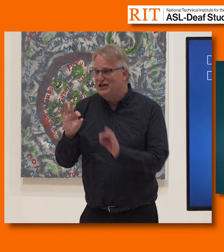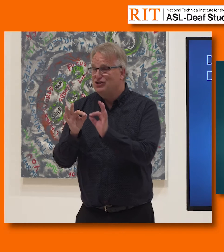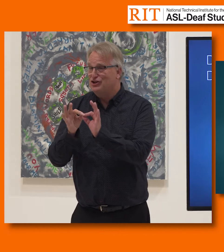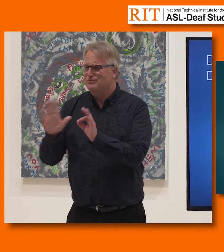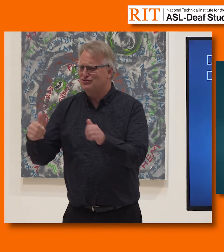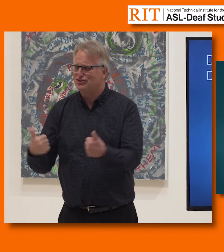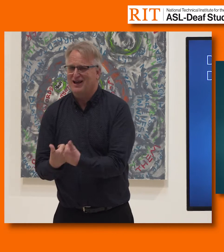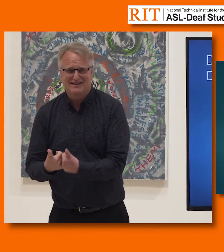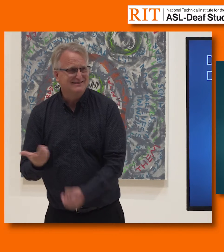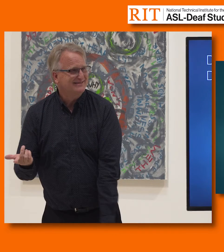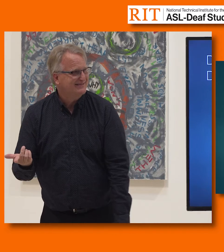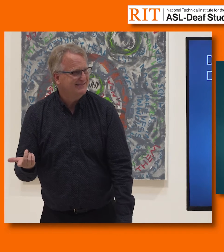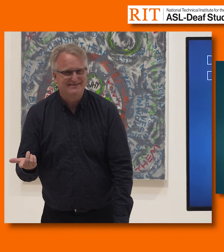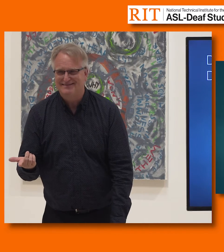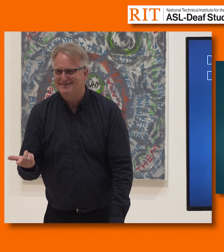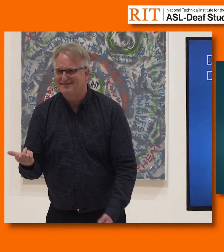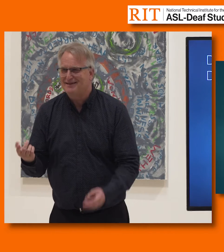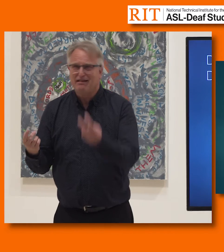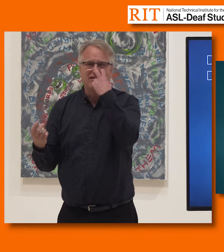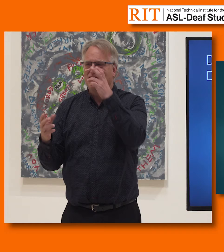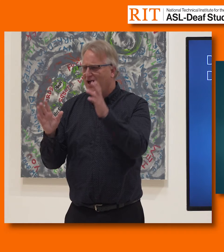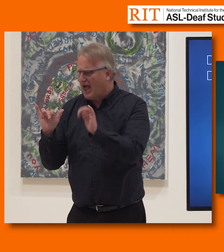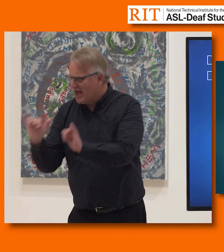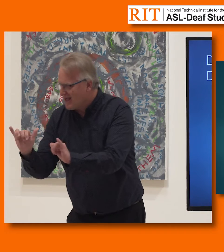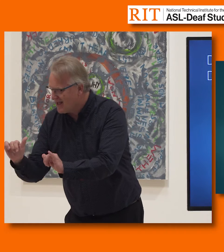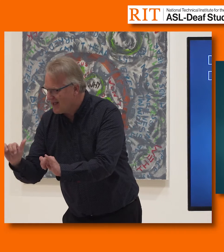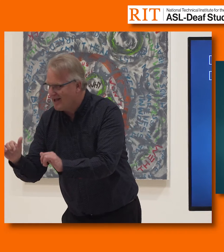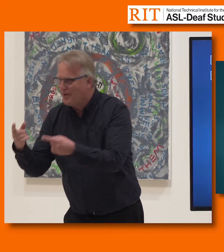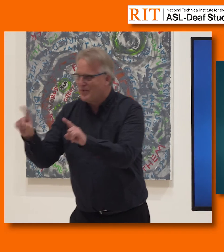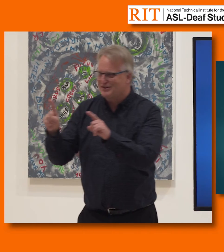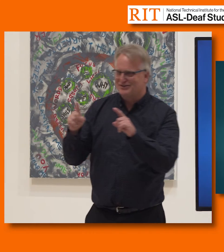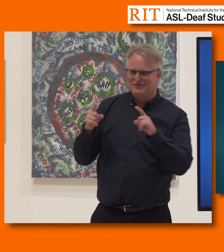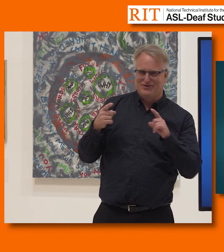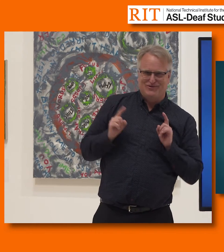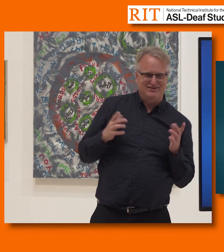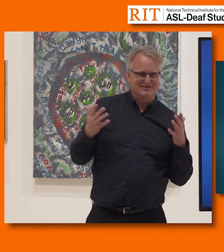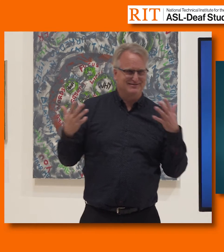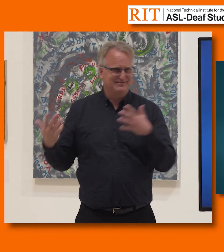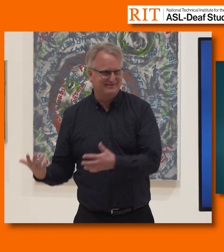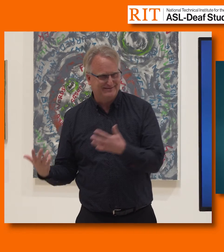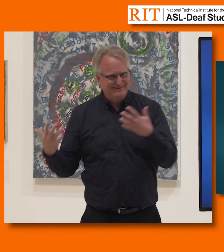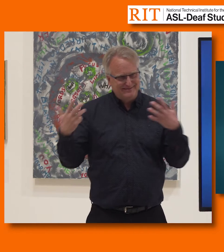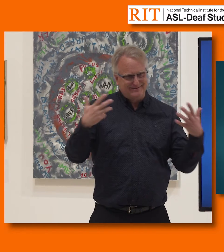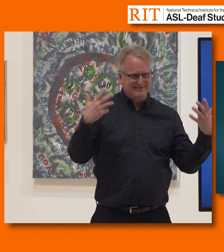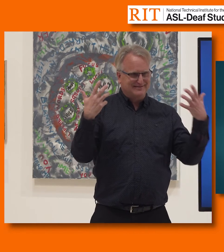Let's have an understanding and a sensitivity to the challenges that interpreters face, and let's work together to make it